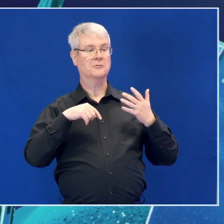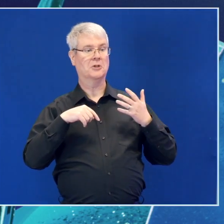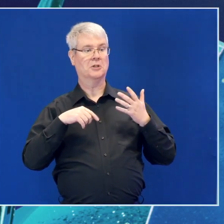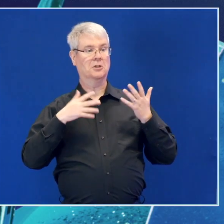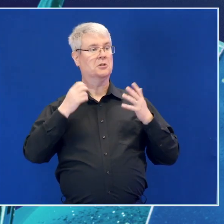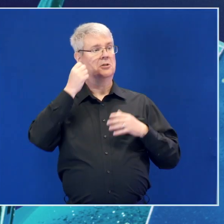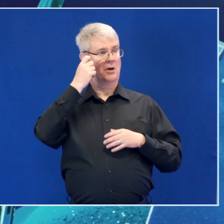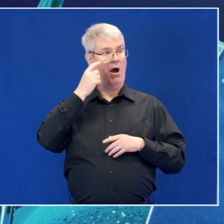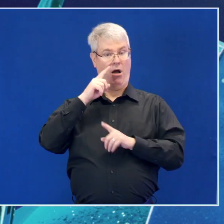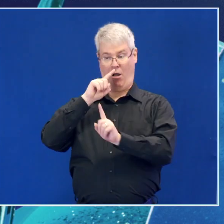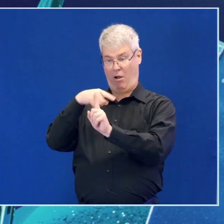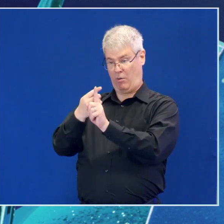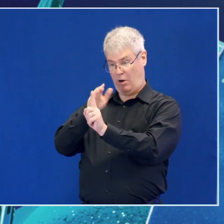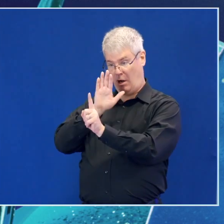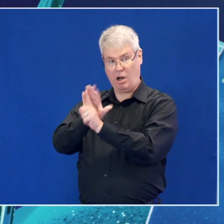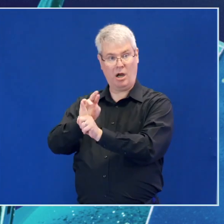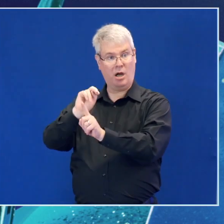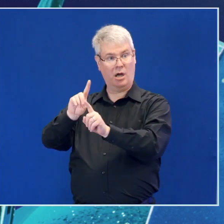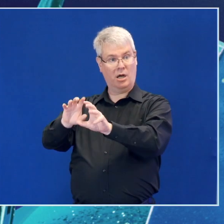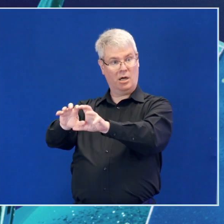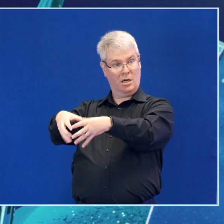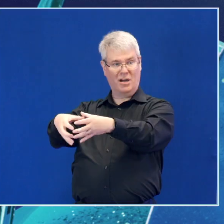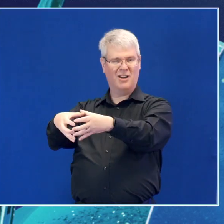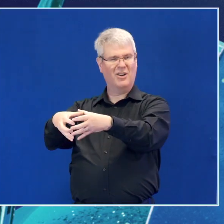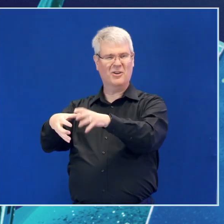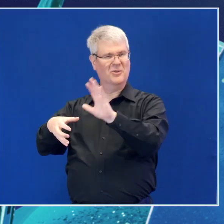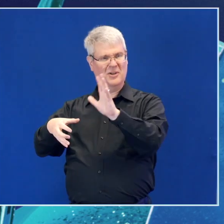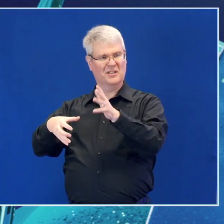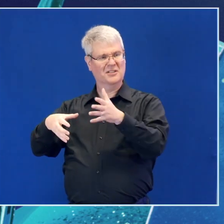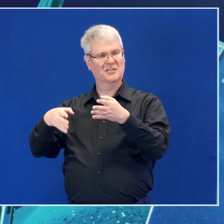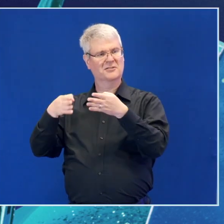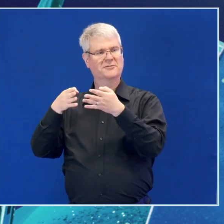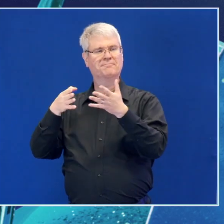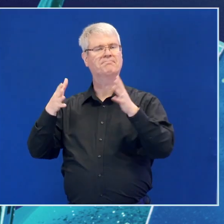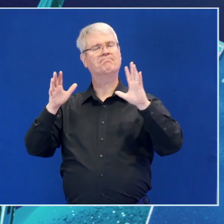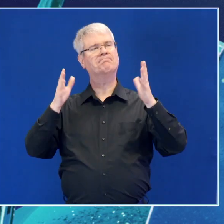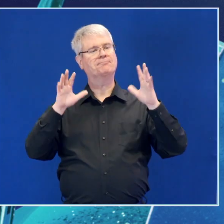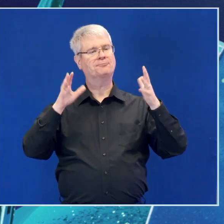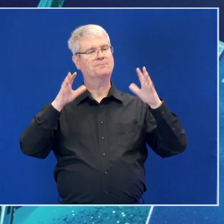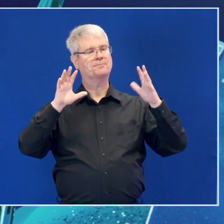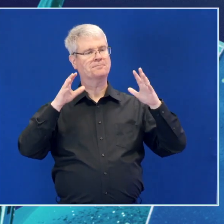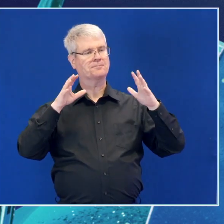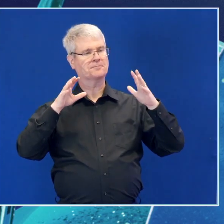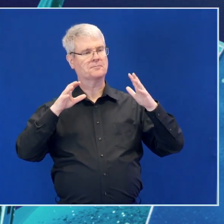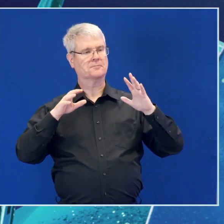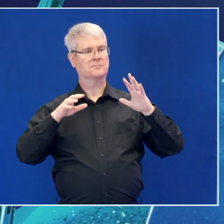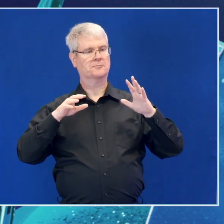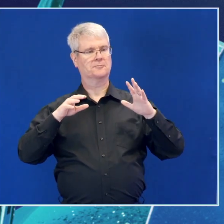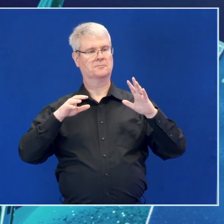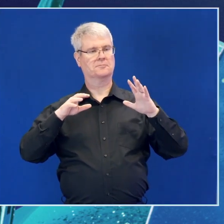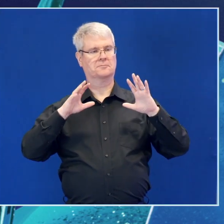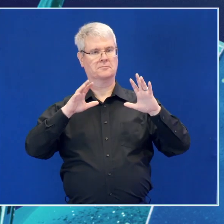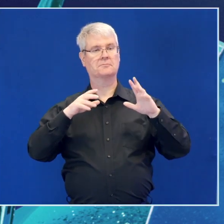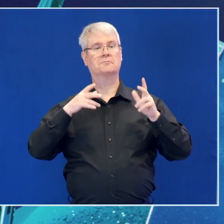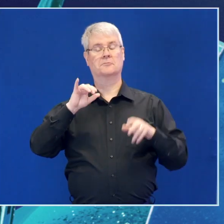One of the things we do with neurodiversity job coaching is it's not just